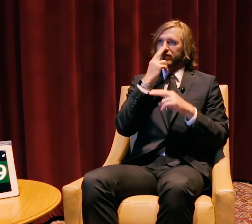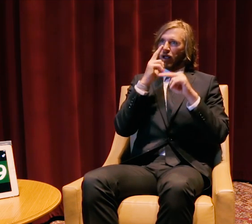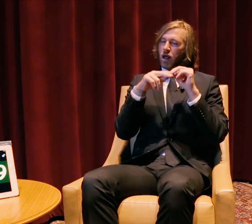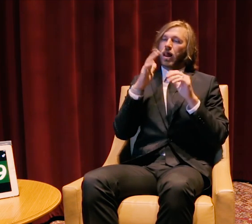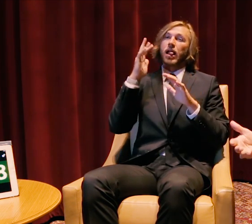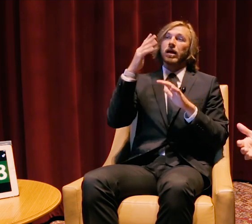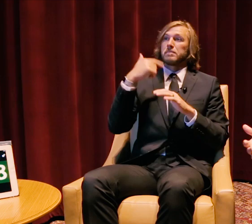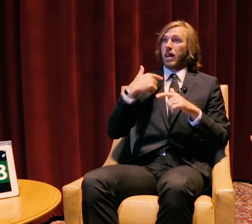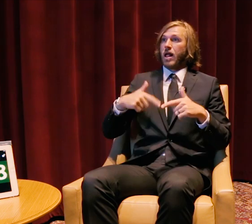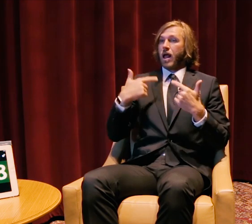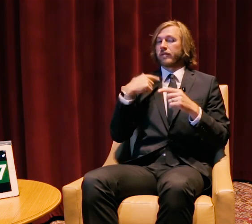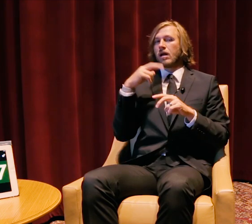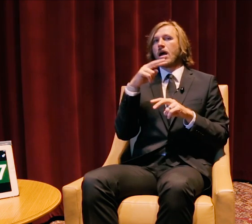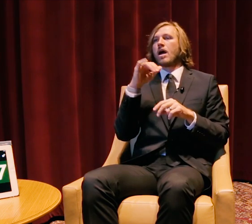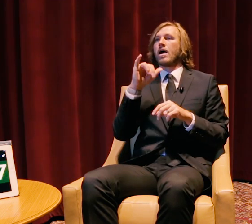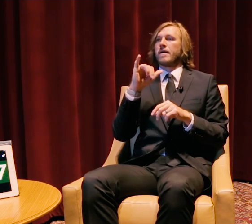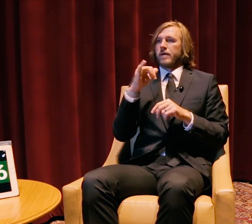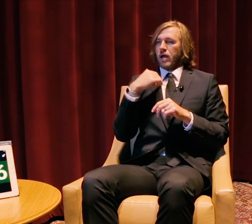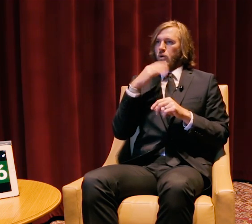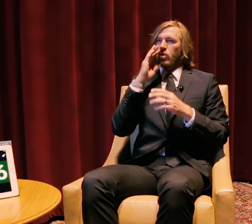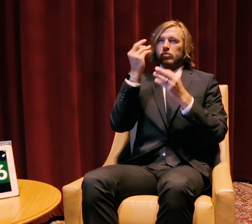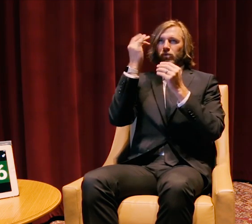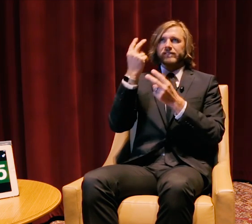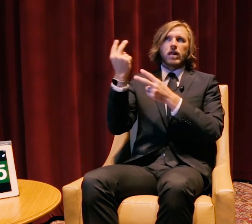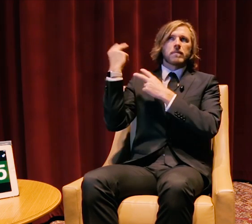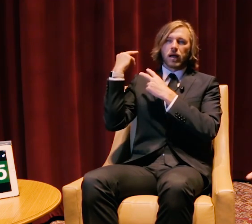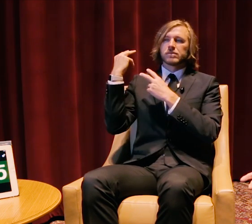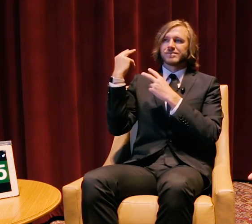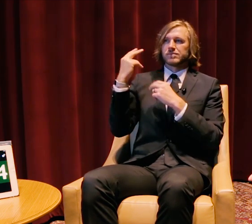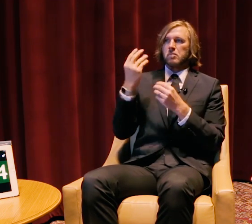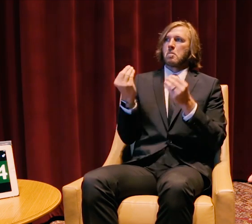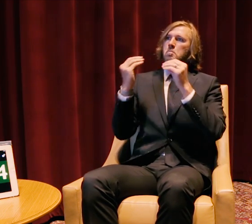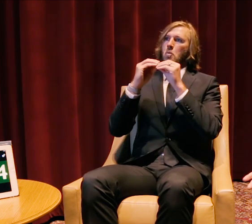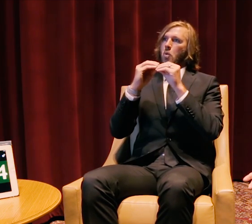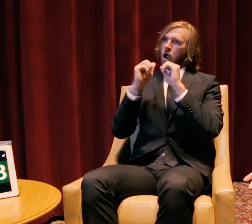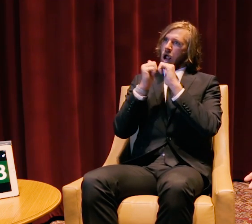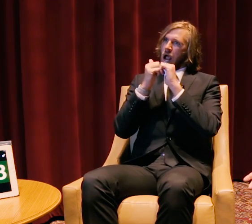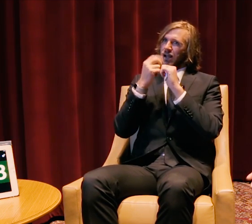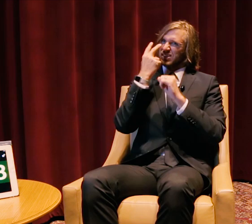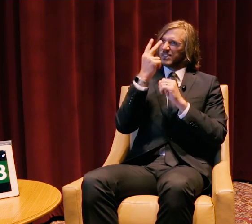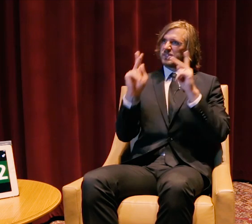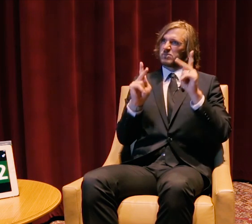and later in my life I certainly will reflect back and think even better how I've seen people